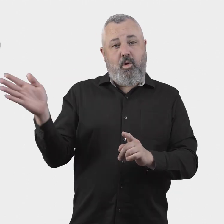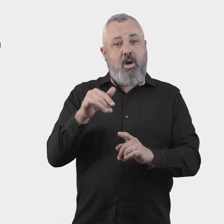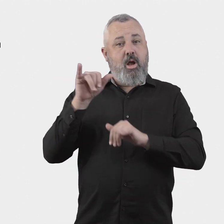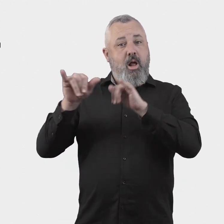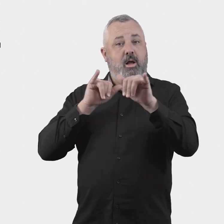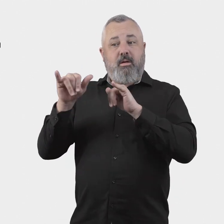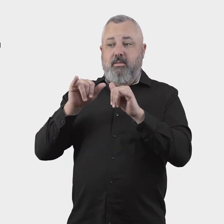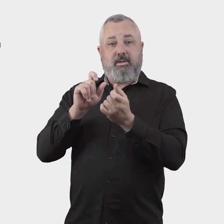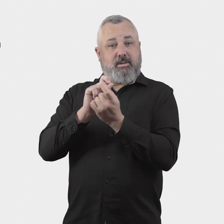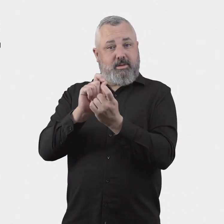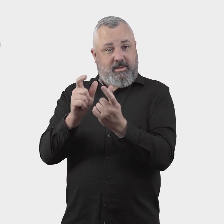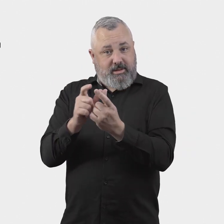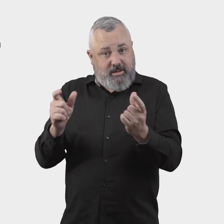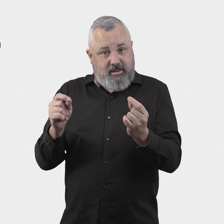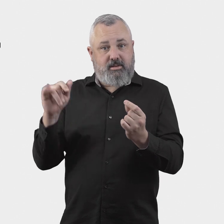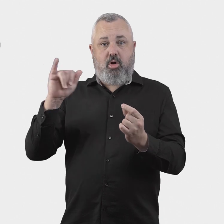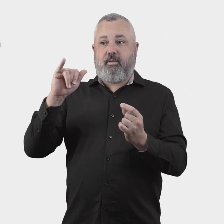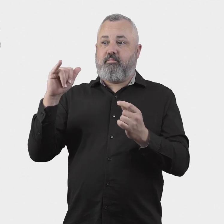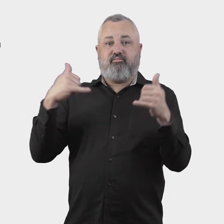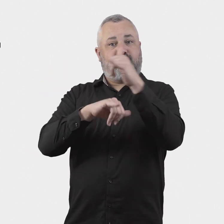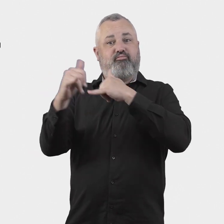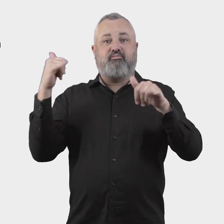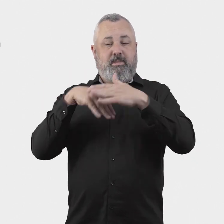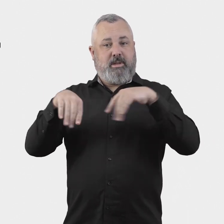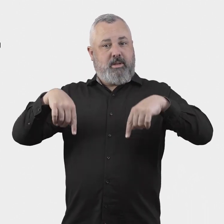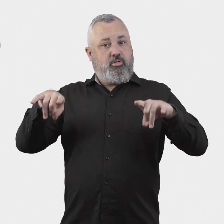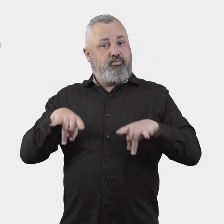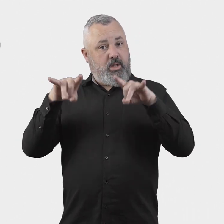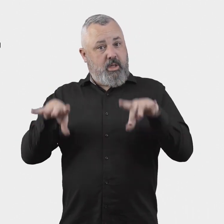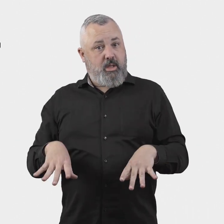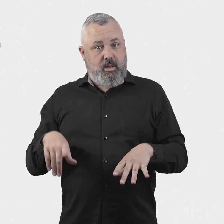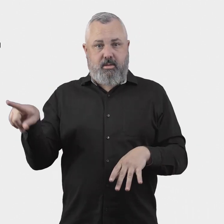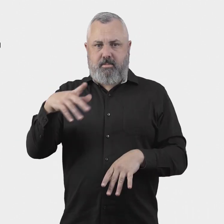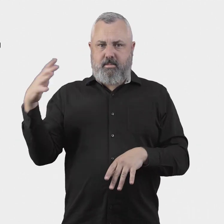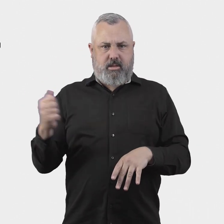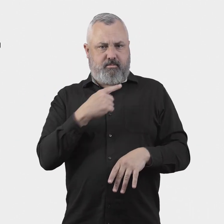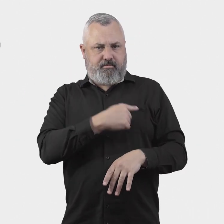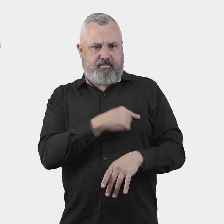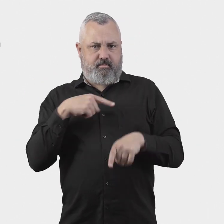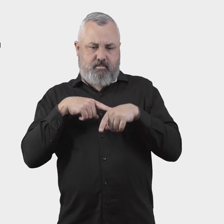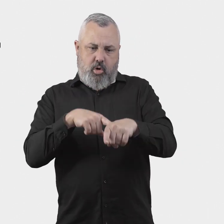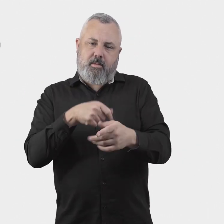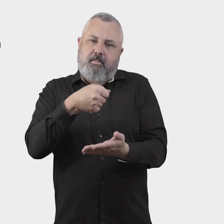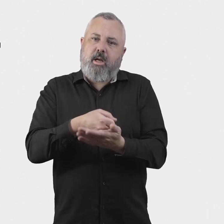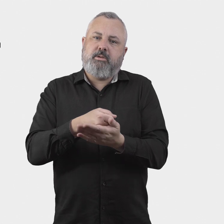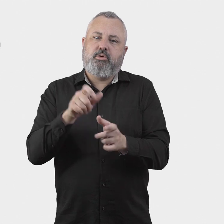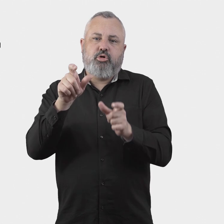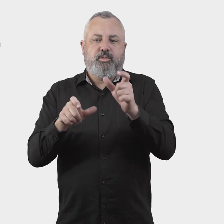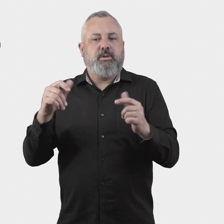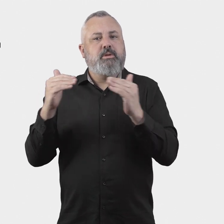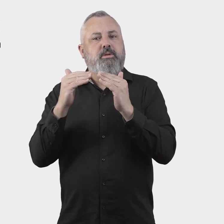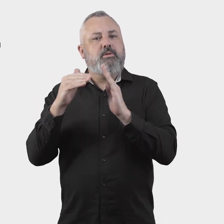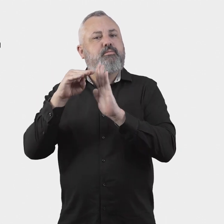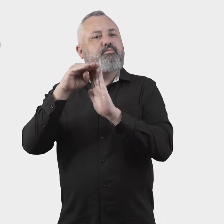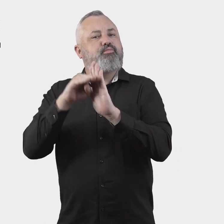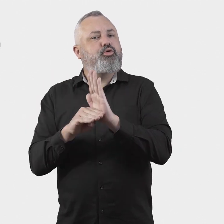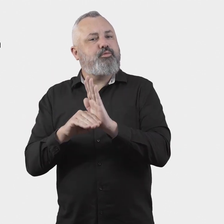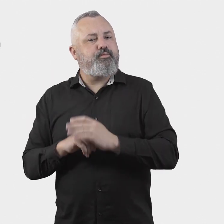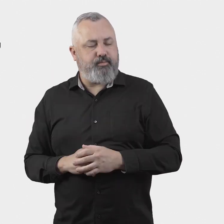minimum standard of consumer protections that apply to all airlines operating in Australia.